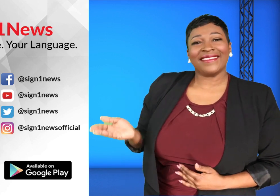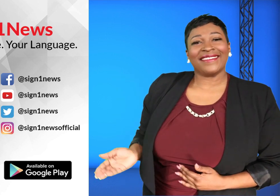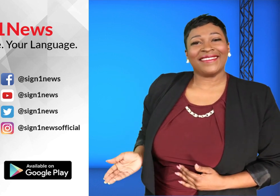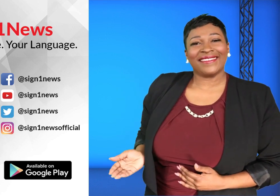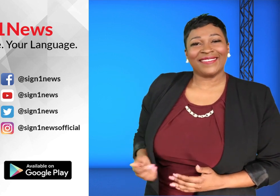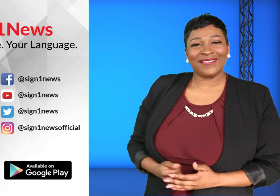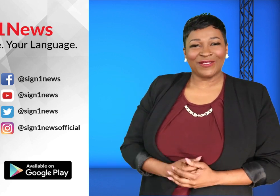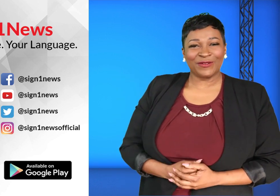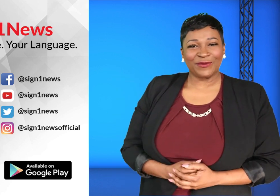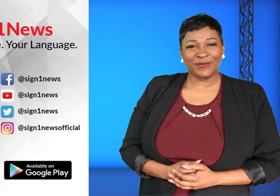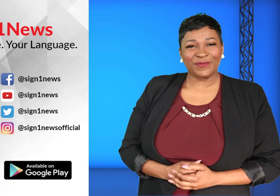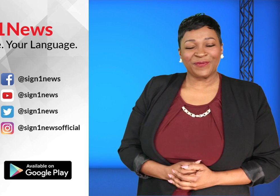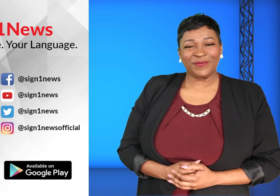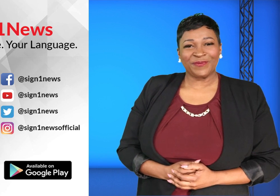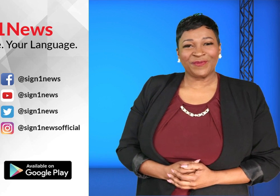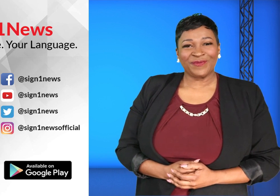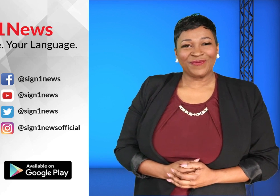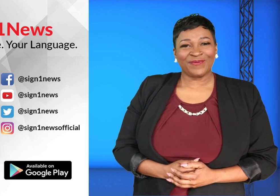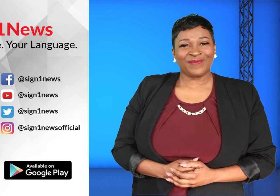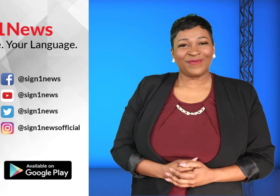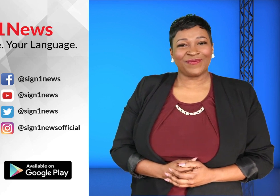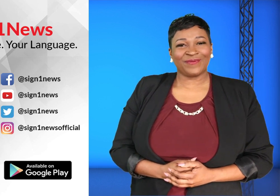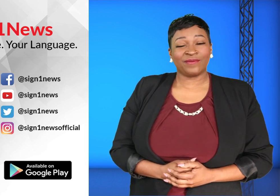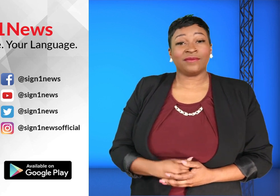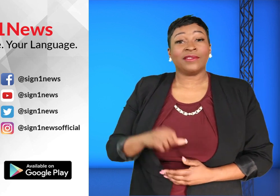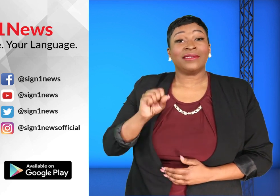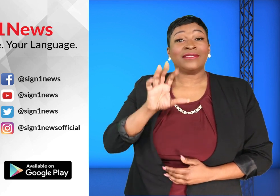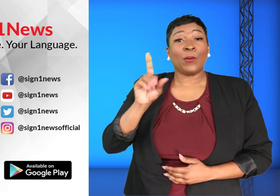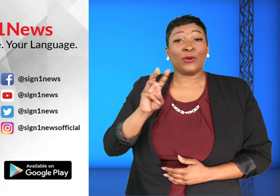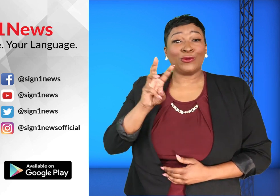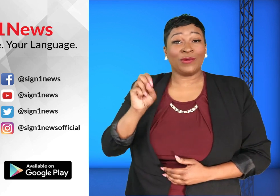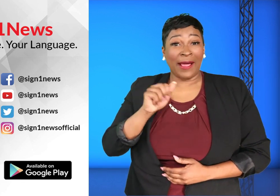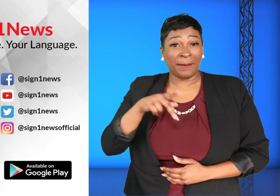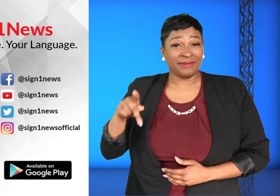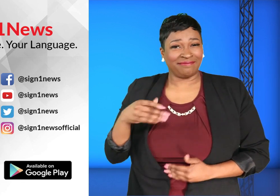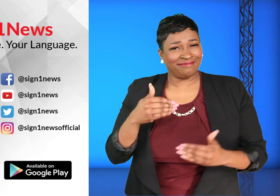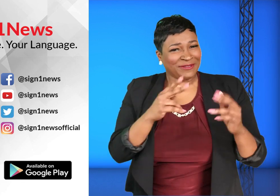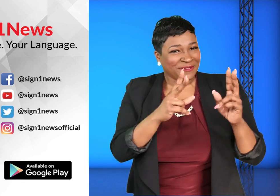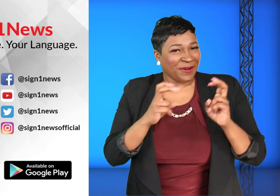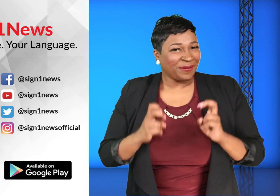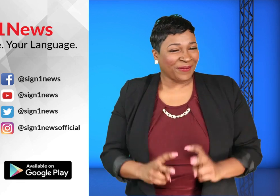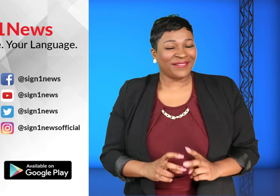app too.